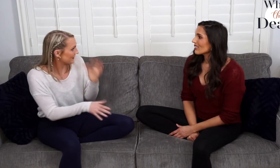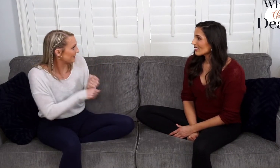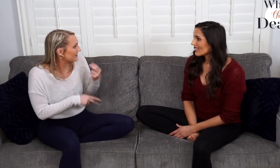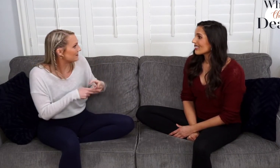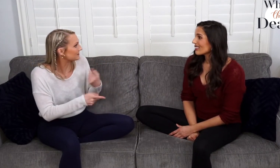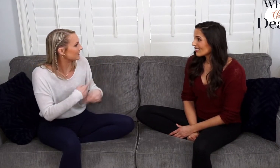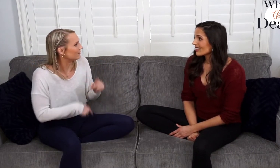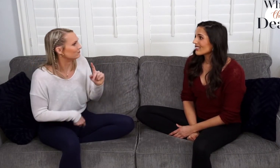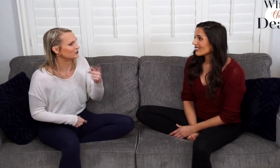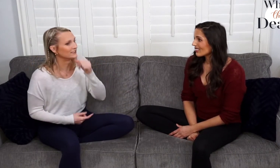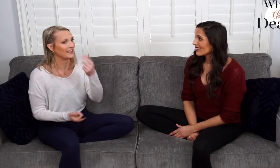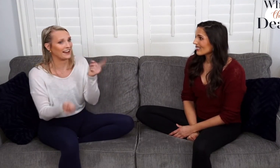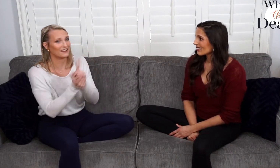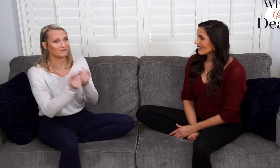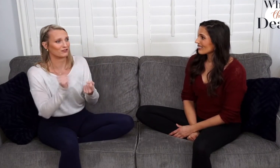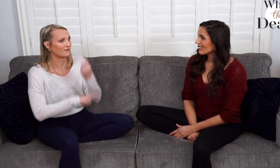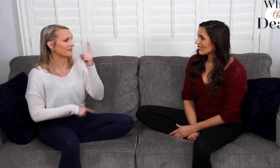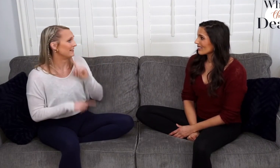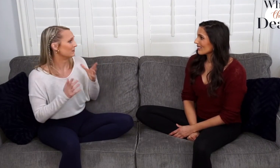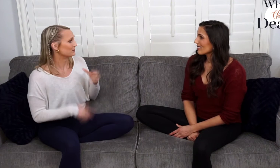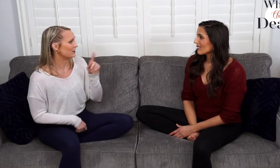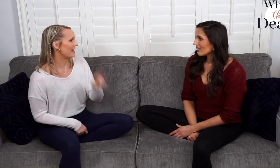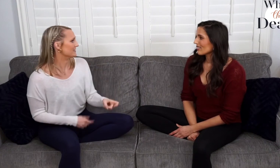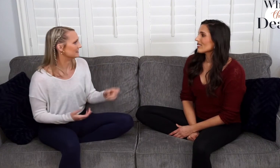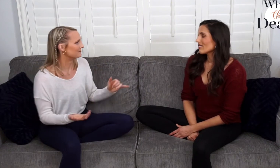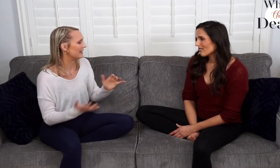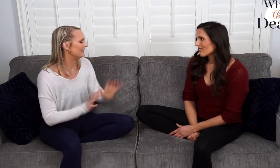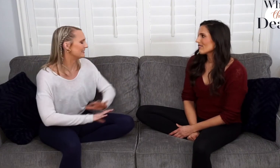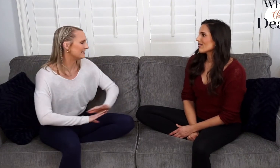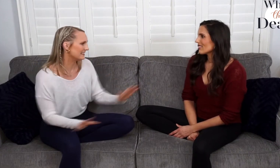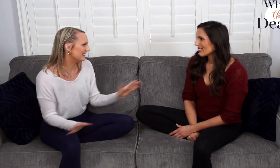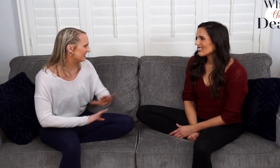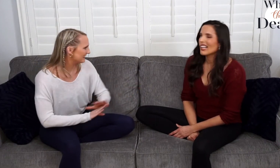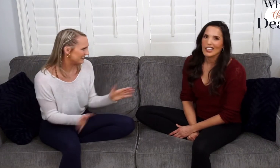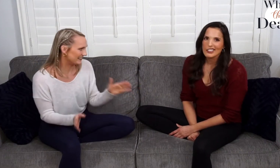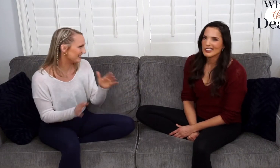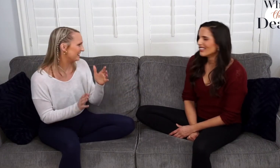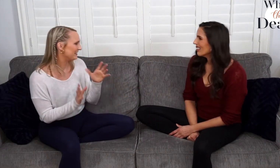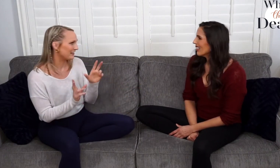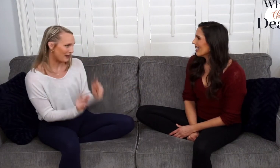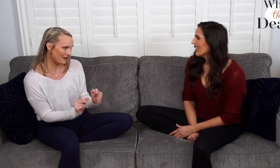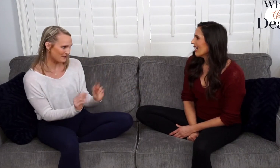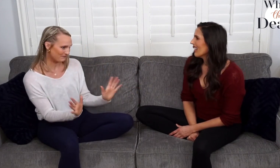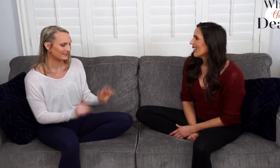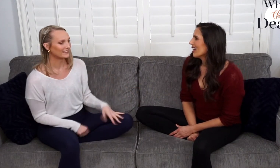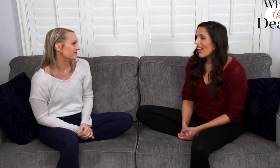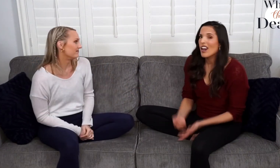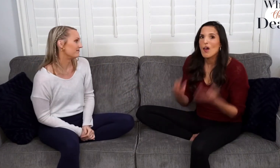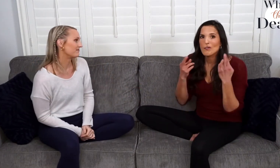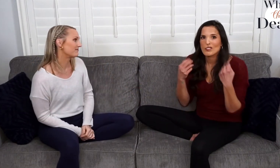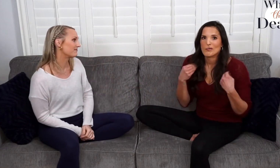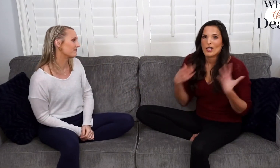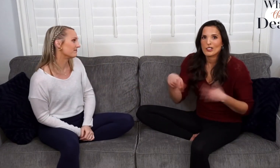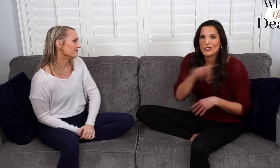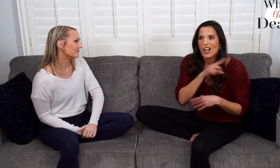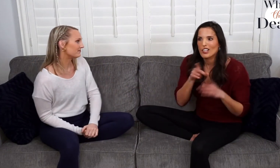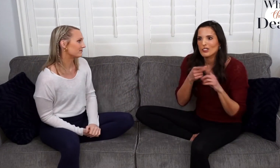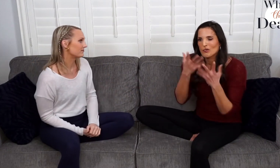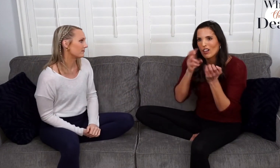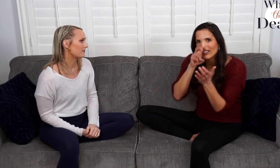get that name sign, you know, don't just run up to a random Deaf person and ask for one. I mean just no. - I hope that inspired you guys want